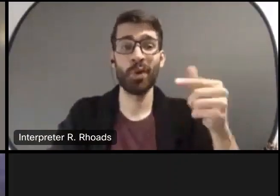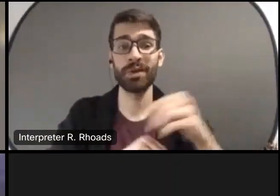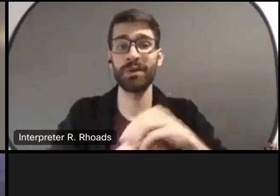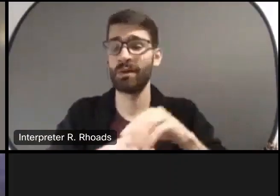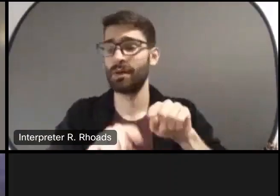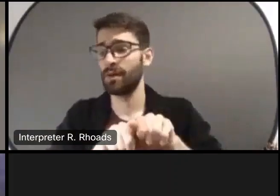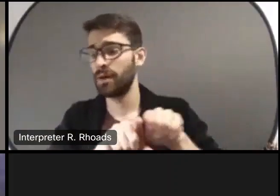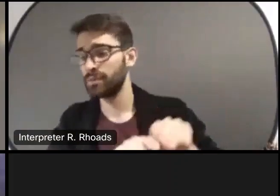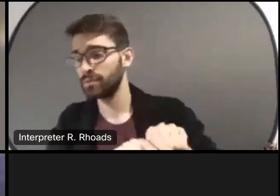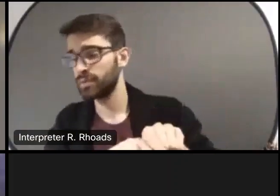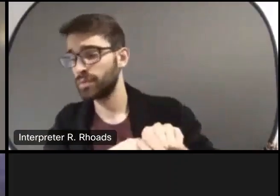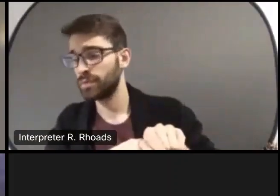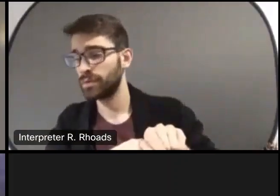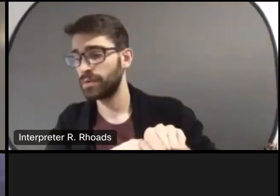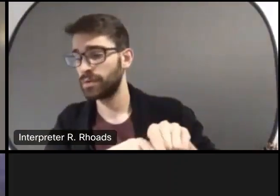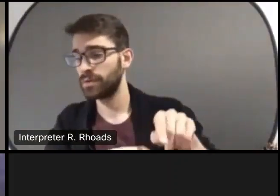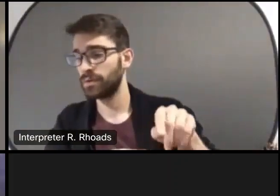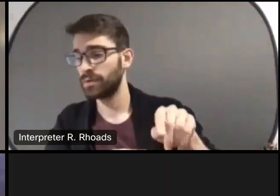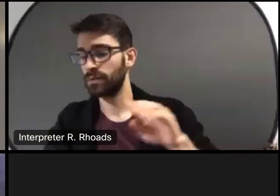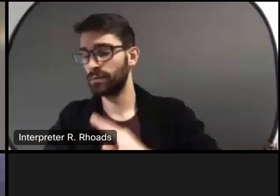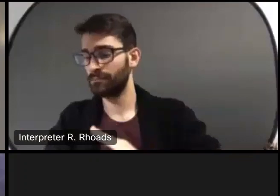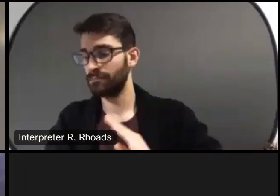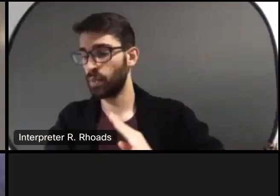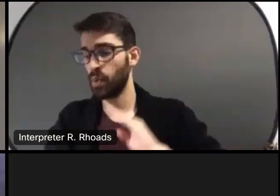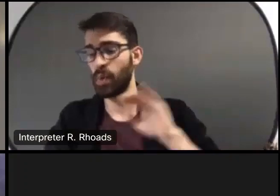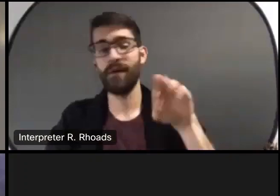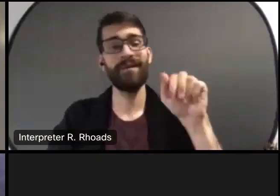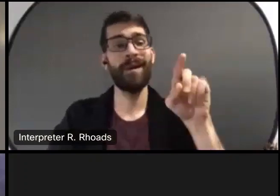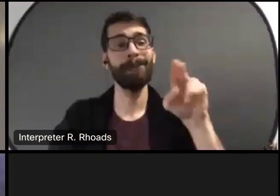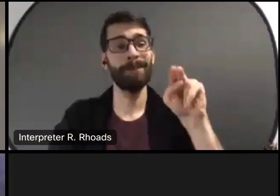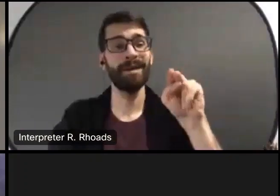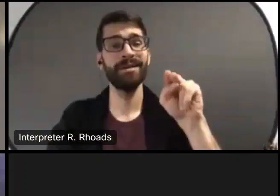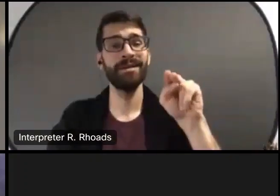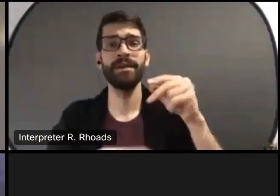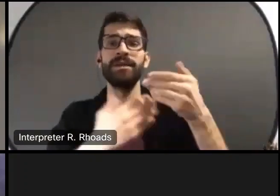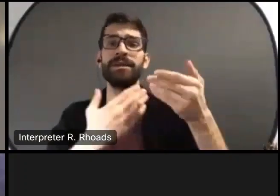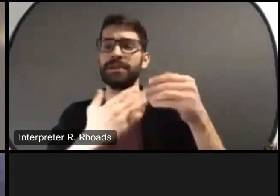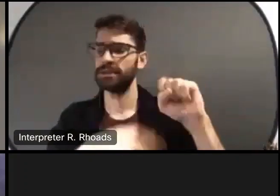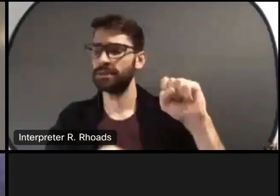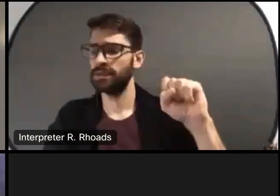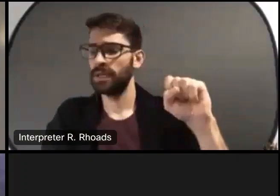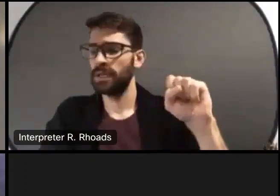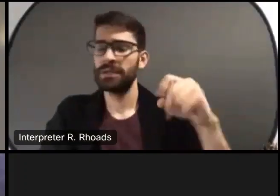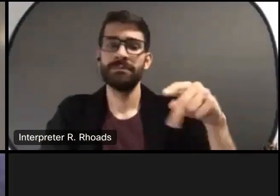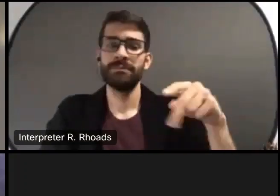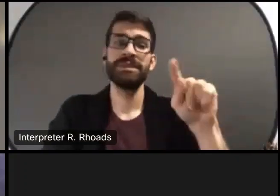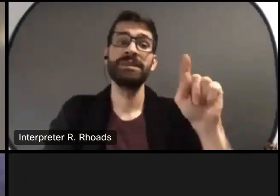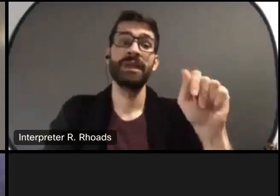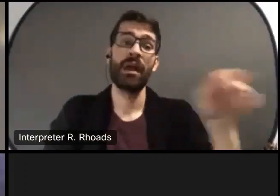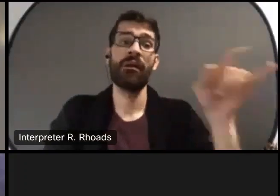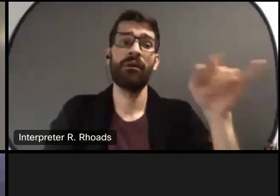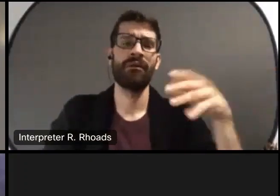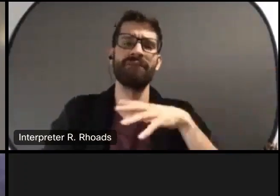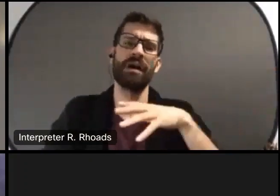the Board of Zoning Administration (BZA). As far as that the legislation for the redistricting,